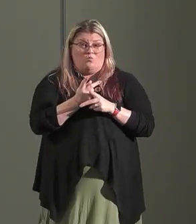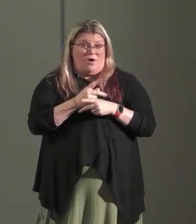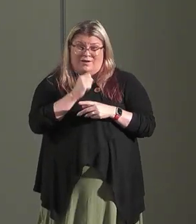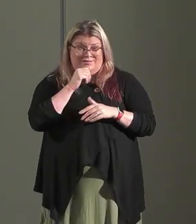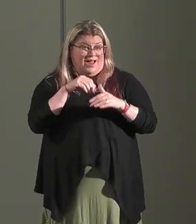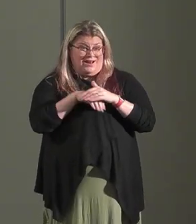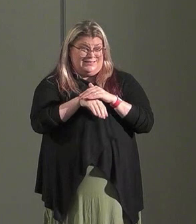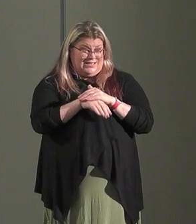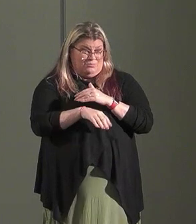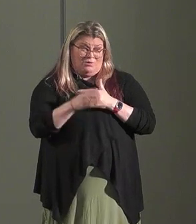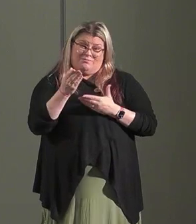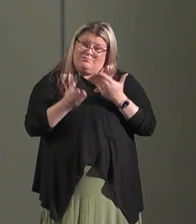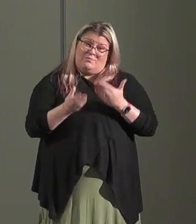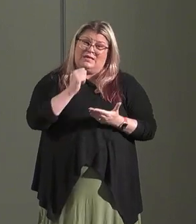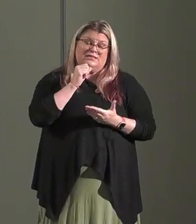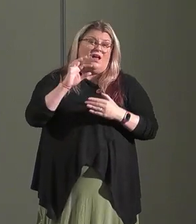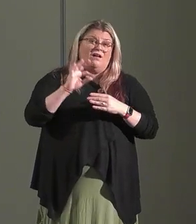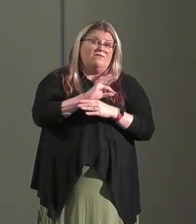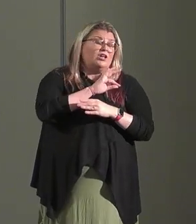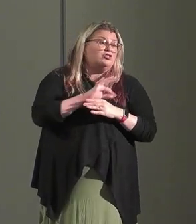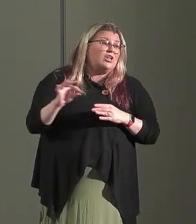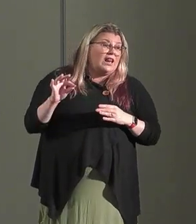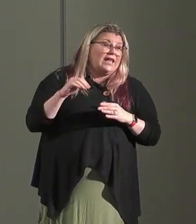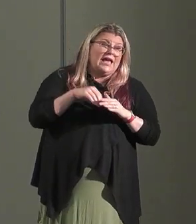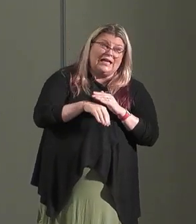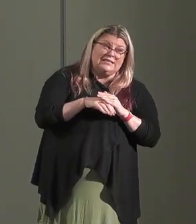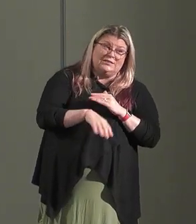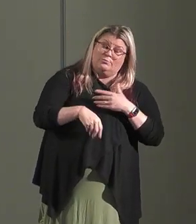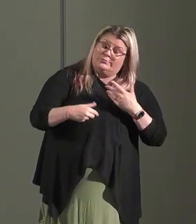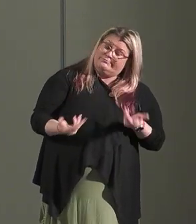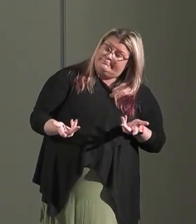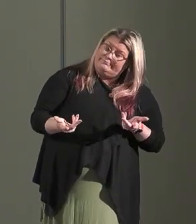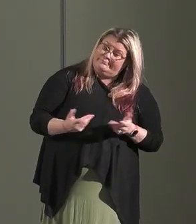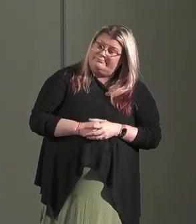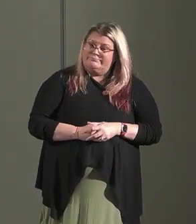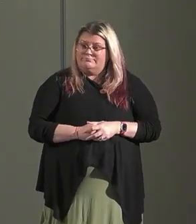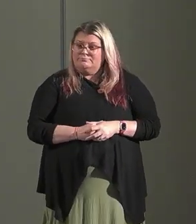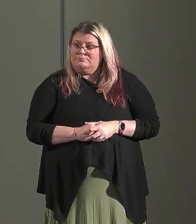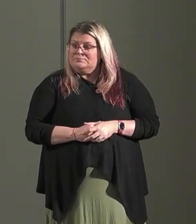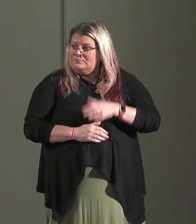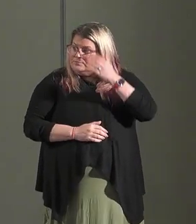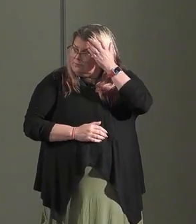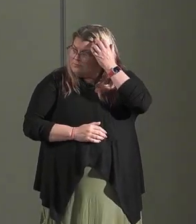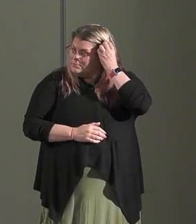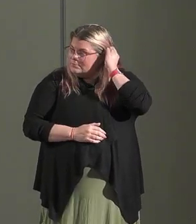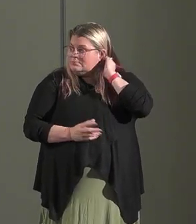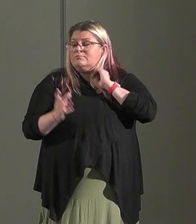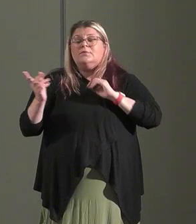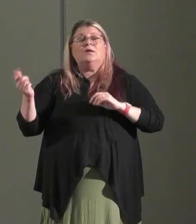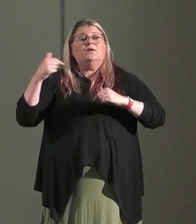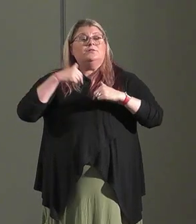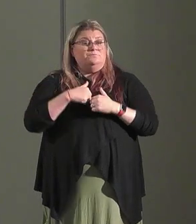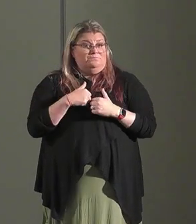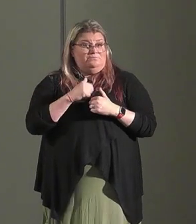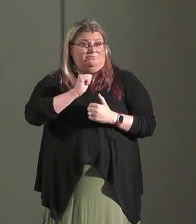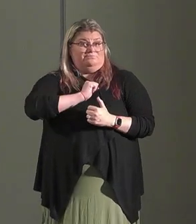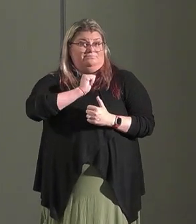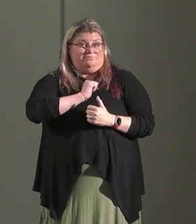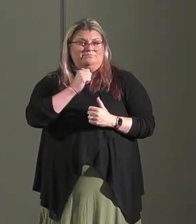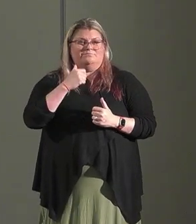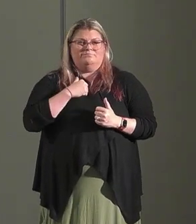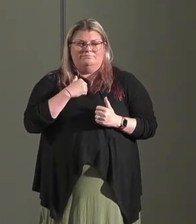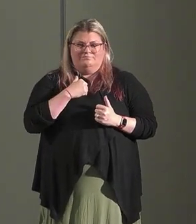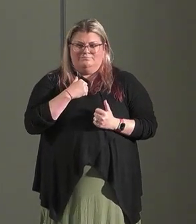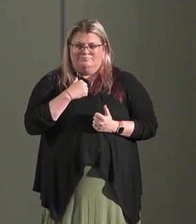Maybe it is not functionally accessible. >> JENNIFER: Then for myself I'm Jennifer